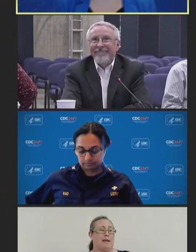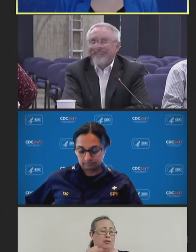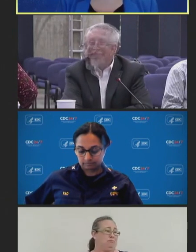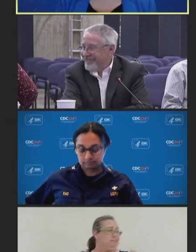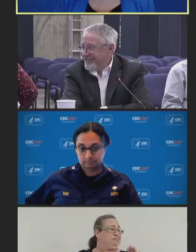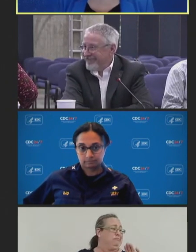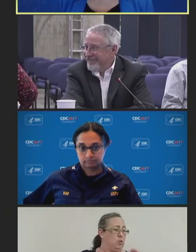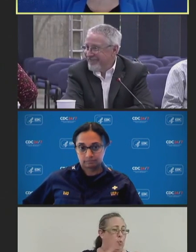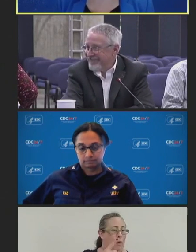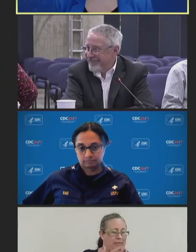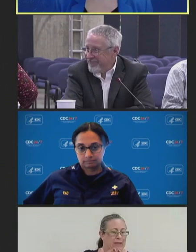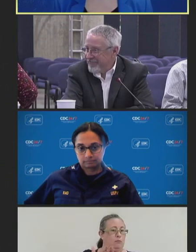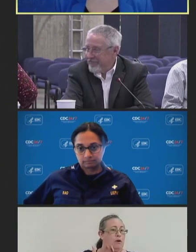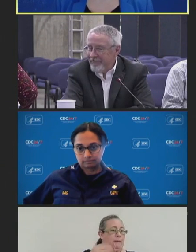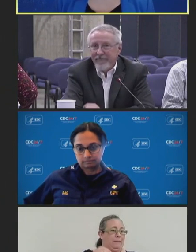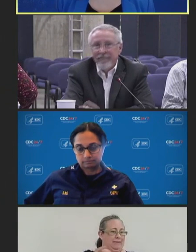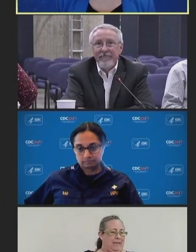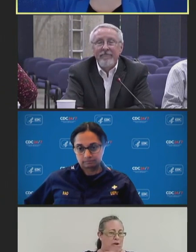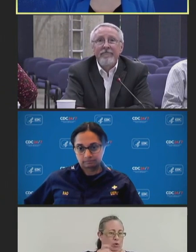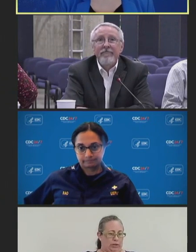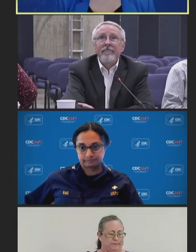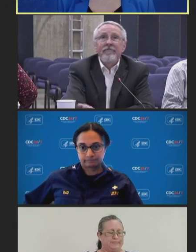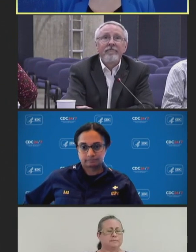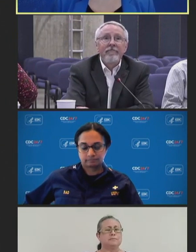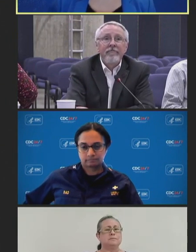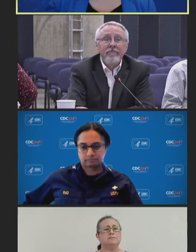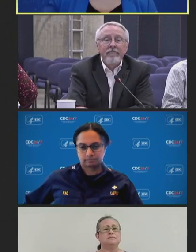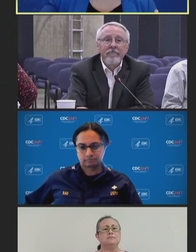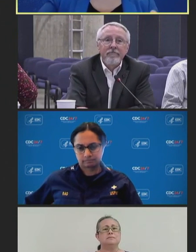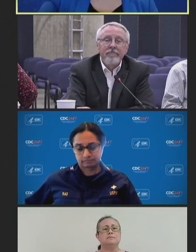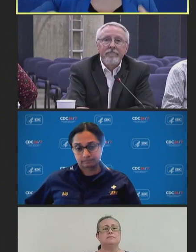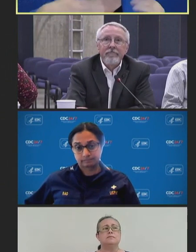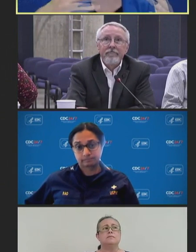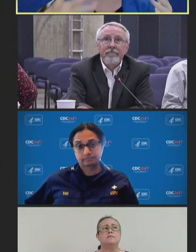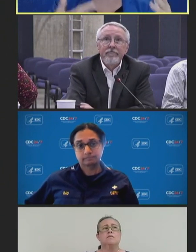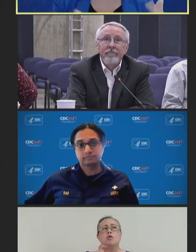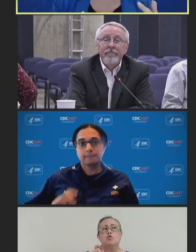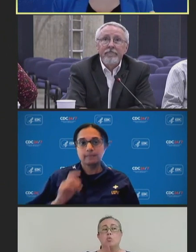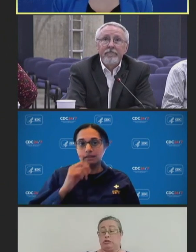in that question. It's, you know, the question of, you know, should people be getting their